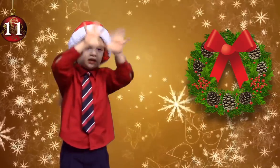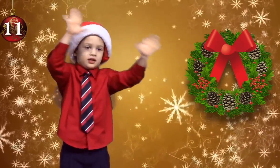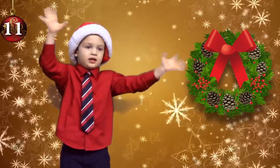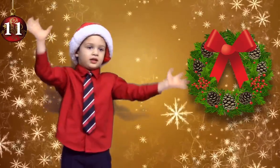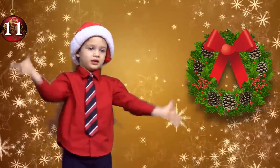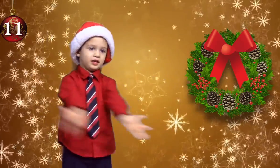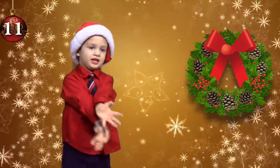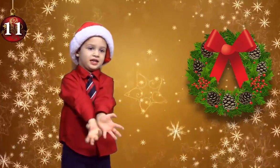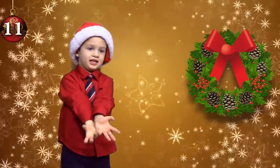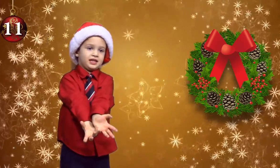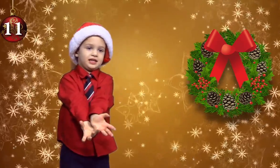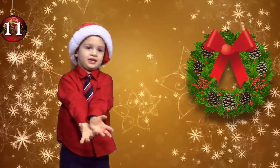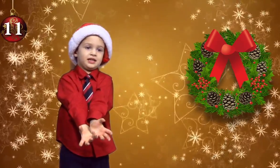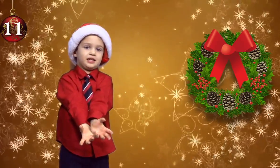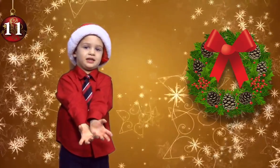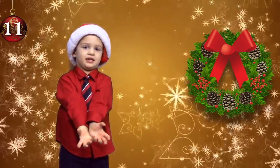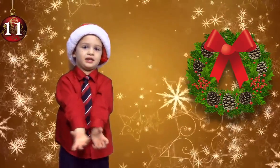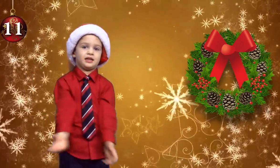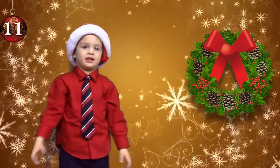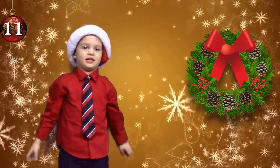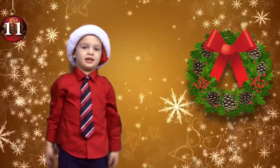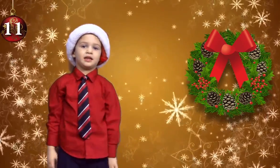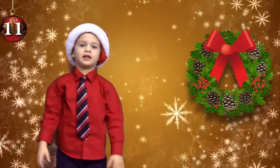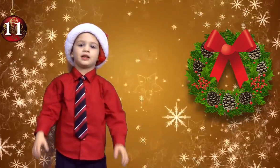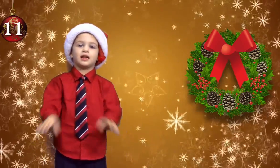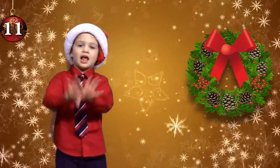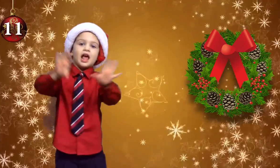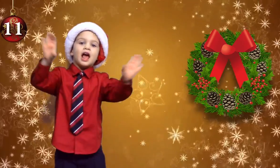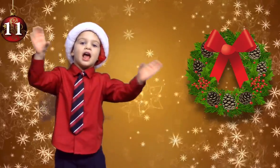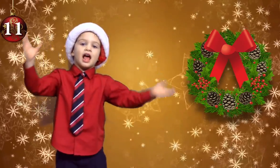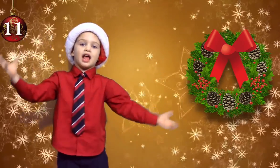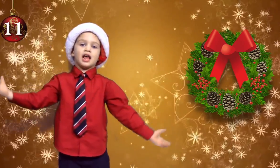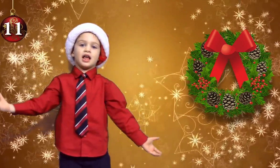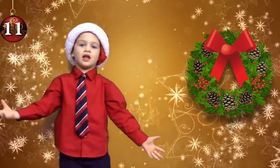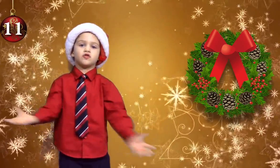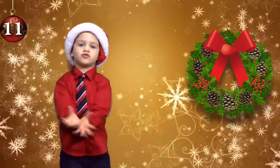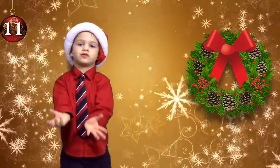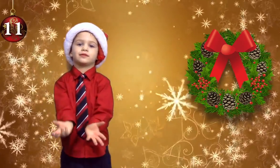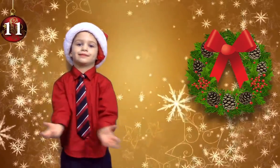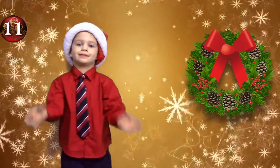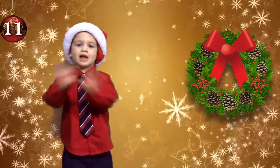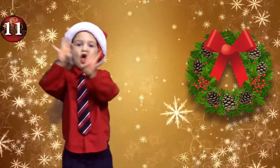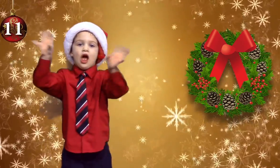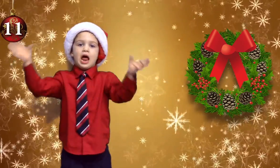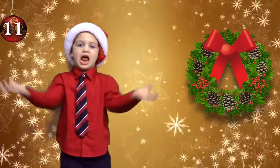WREATH